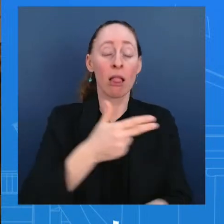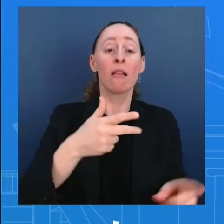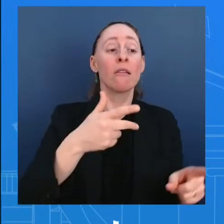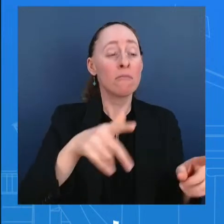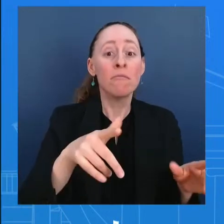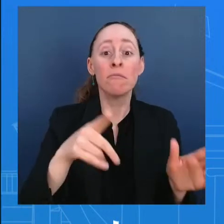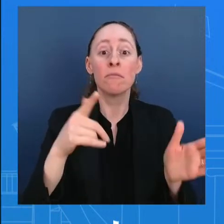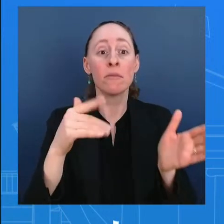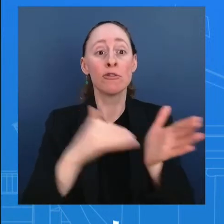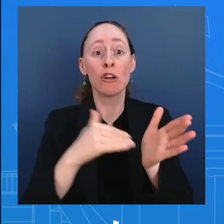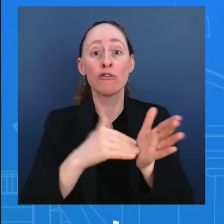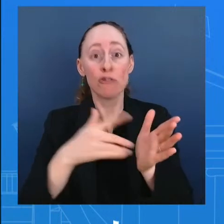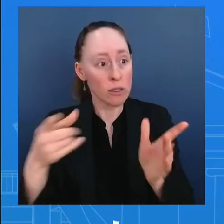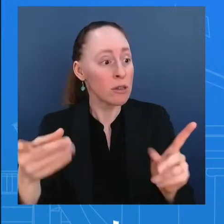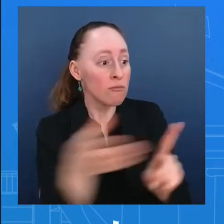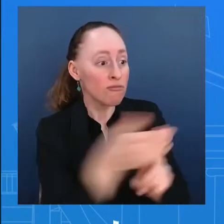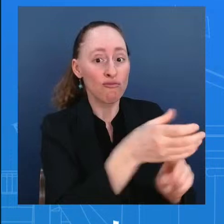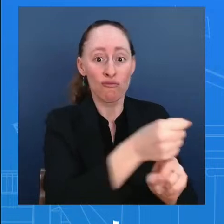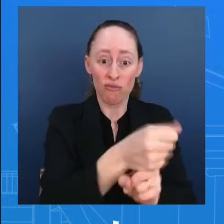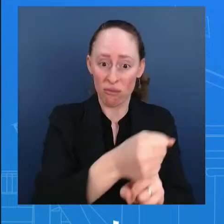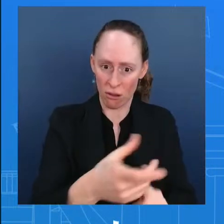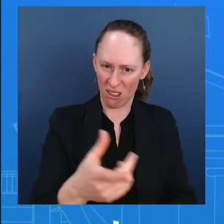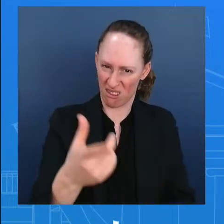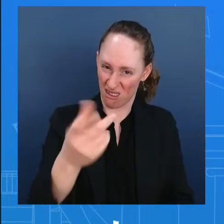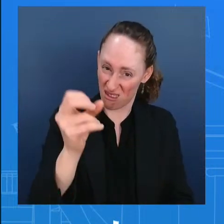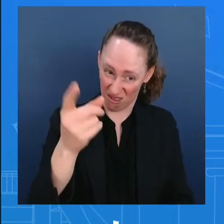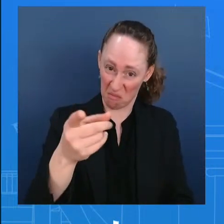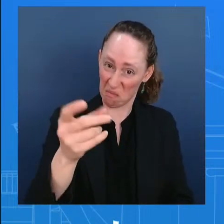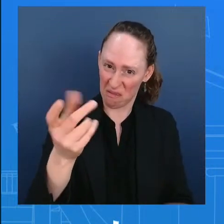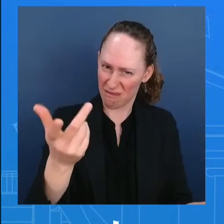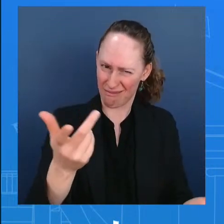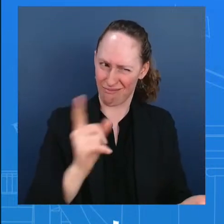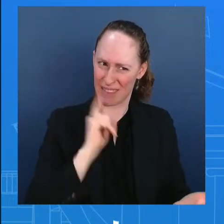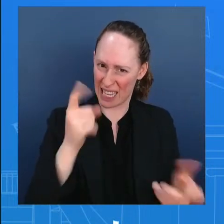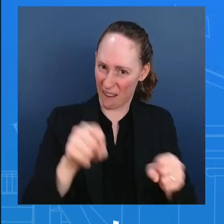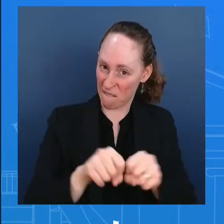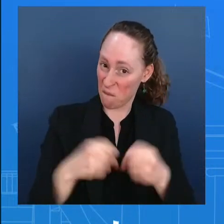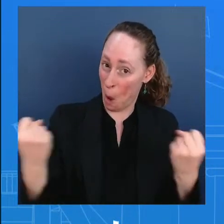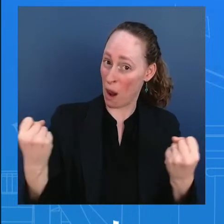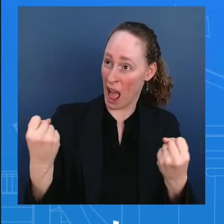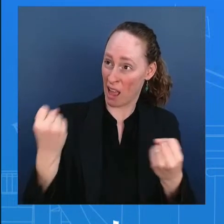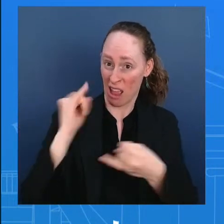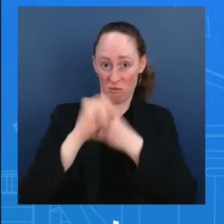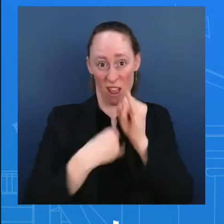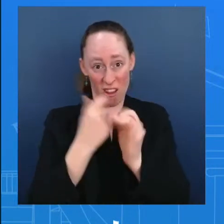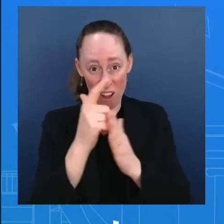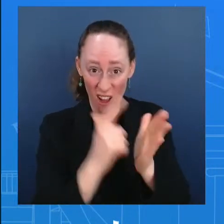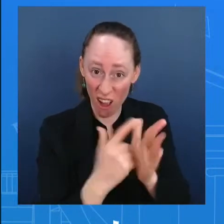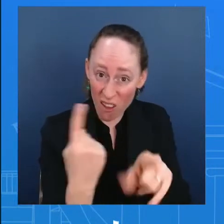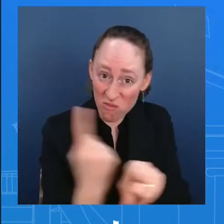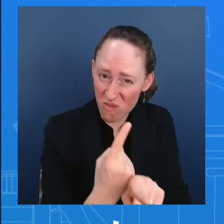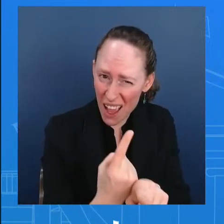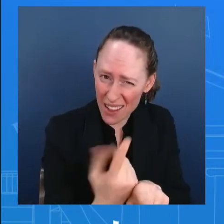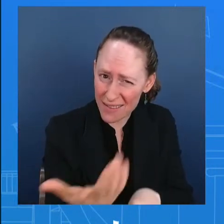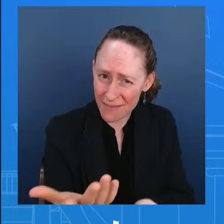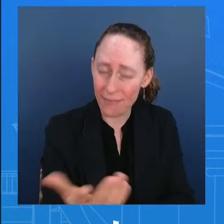mindful because you’re asking me about a particular incident that has occurred, and I just want to make sure I have all of the information. I don’t want to give you an answer